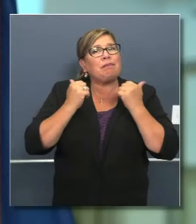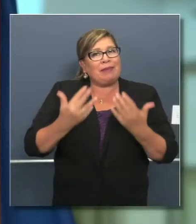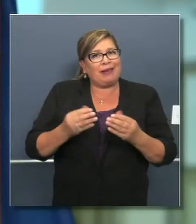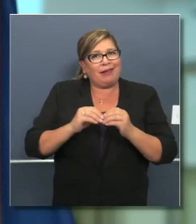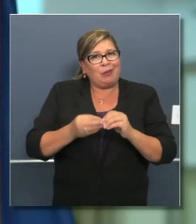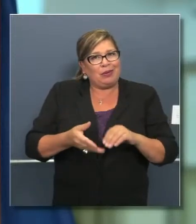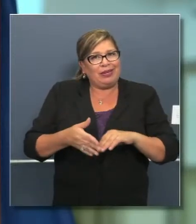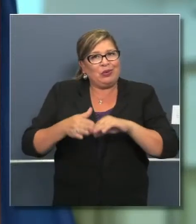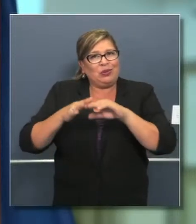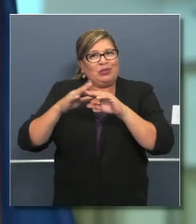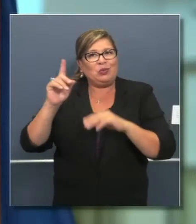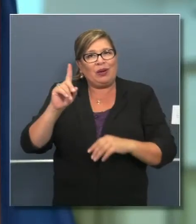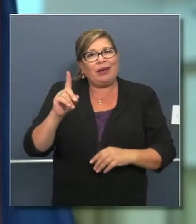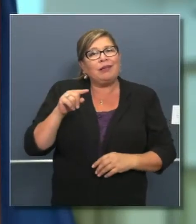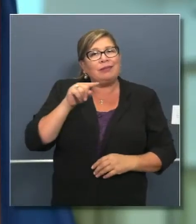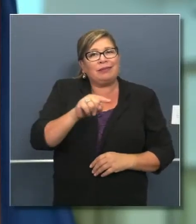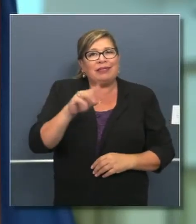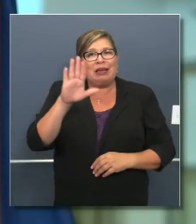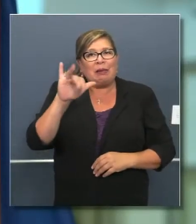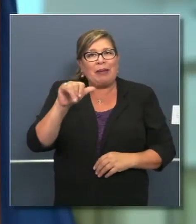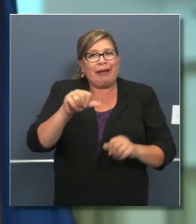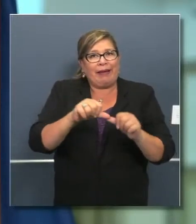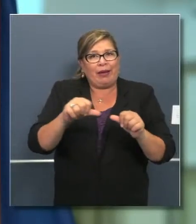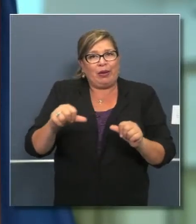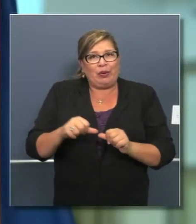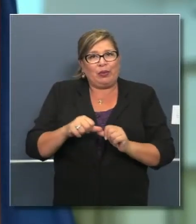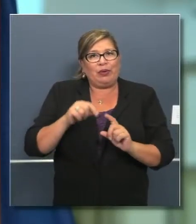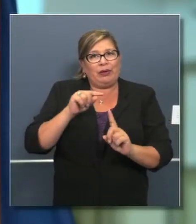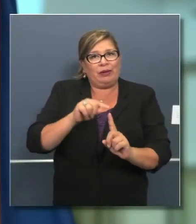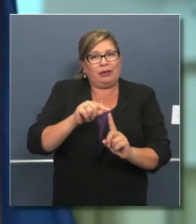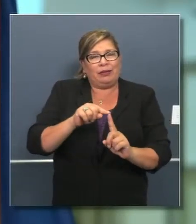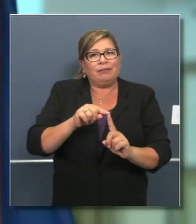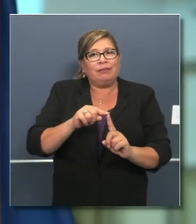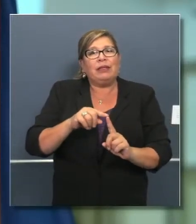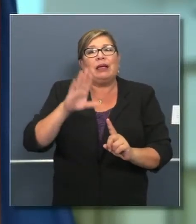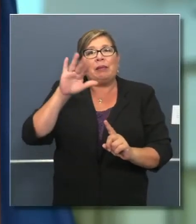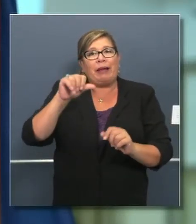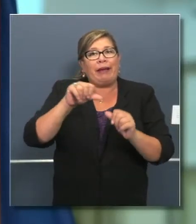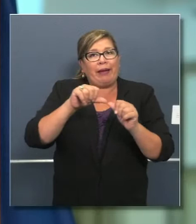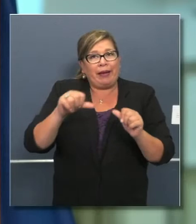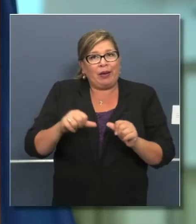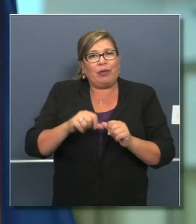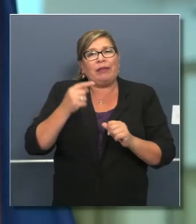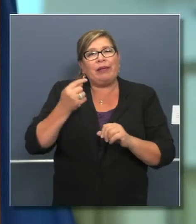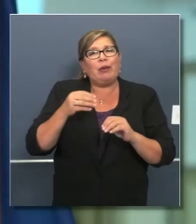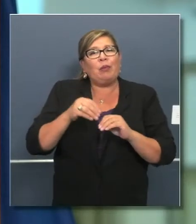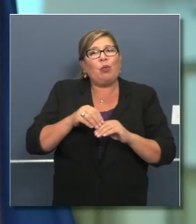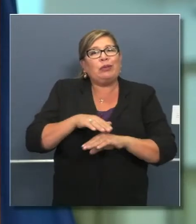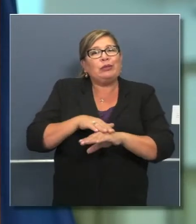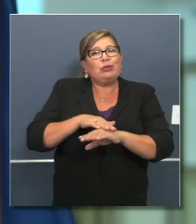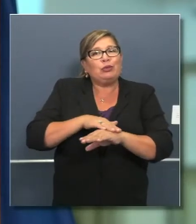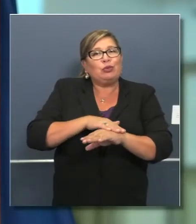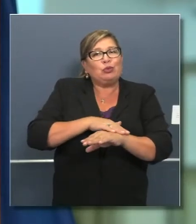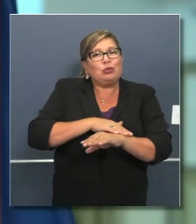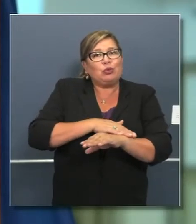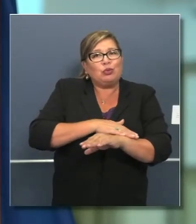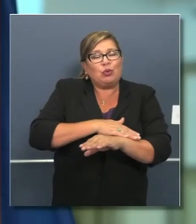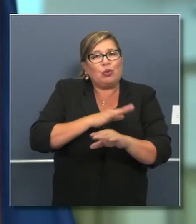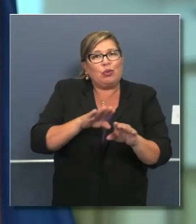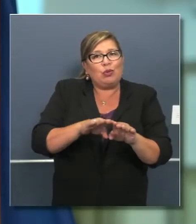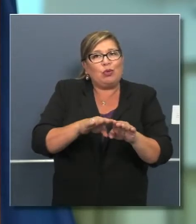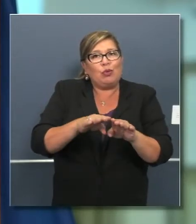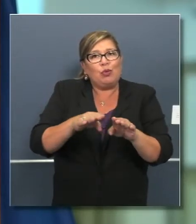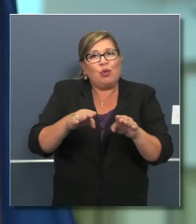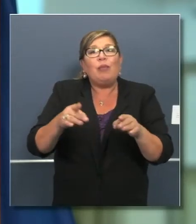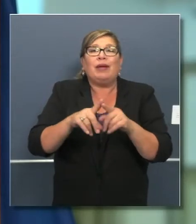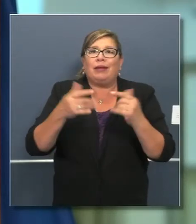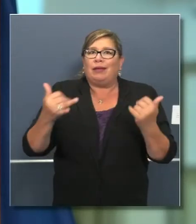that smooths the last into this new phase they have moved more slowly and now have experienced an